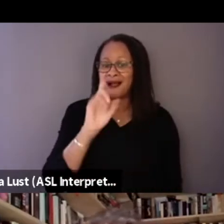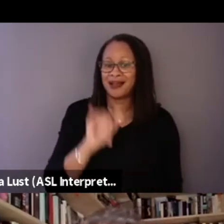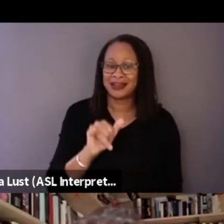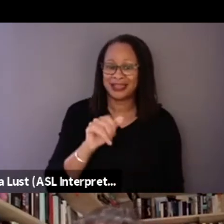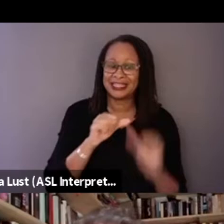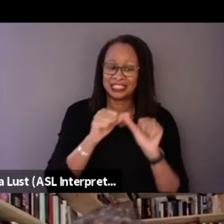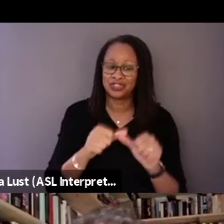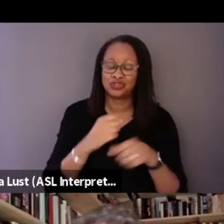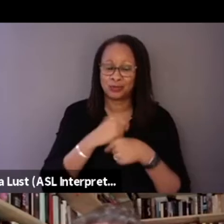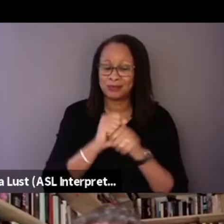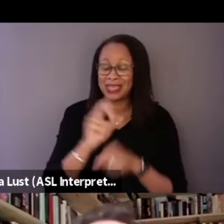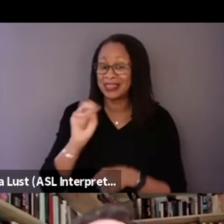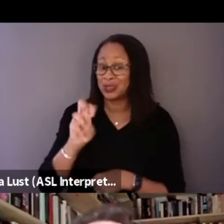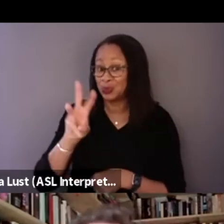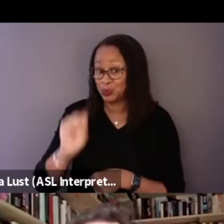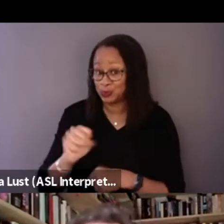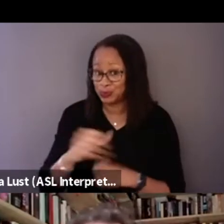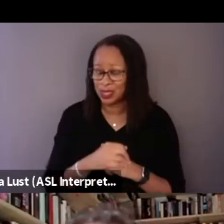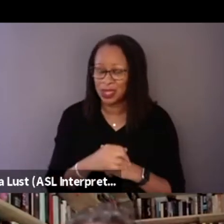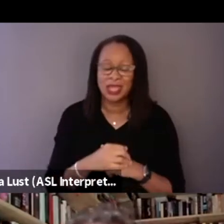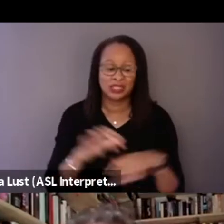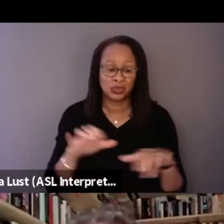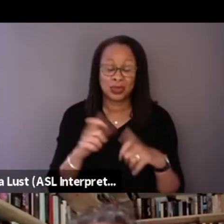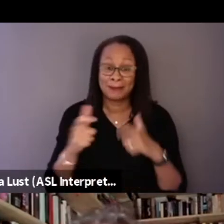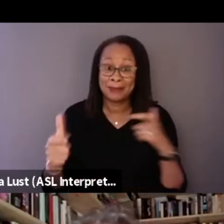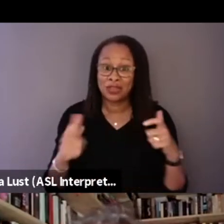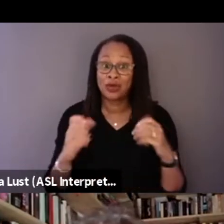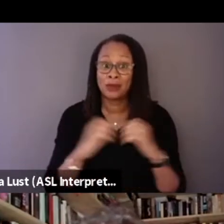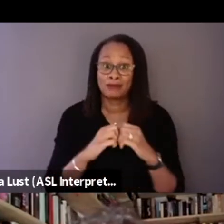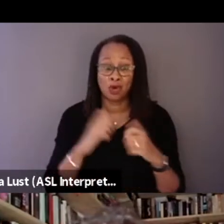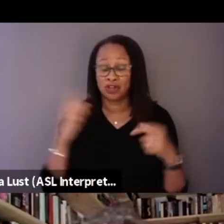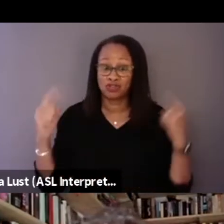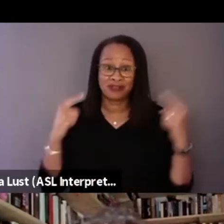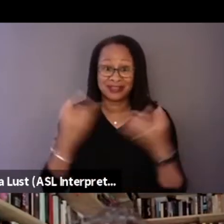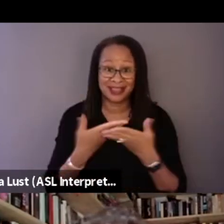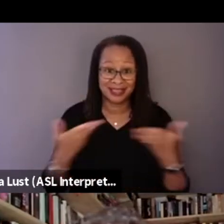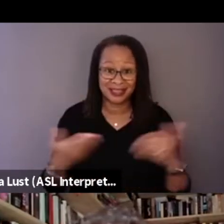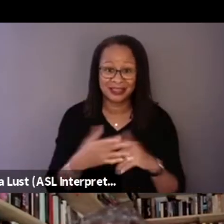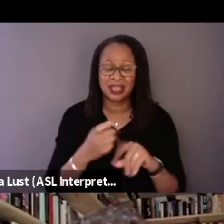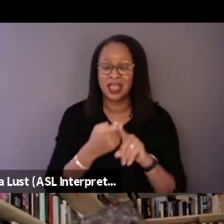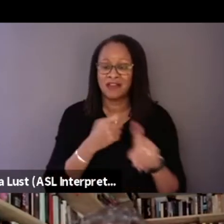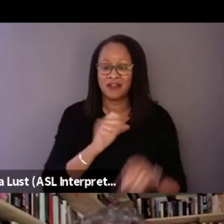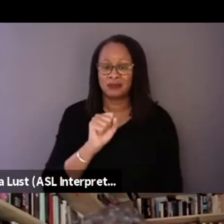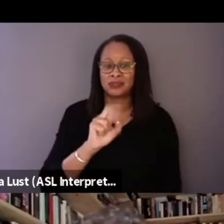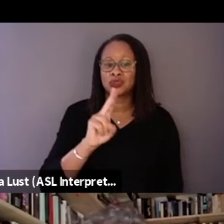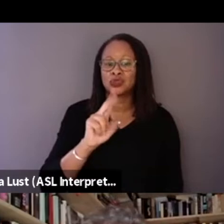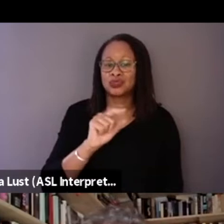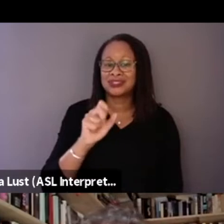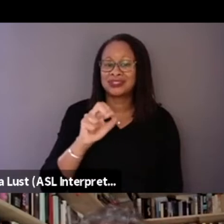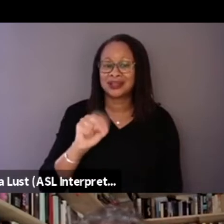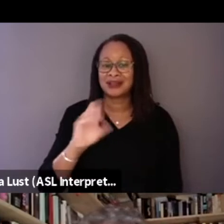He kept doing bigger and crazier stunts, you know, from Susan Collins, to Cavanagh,